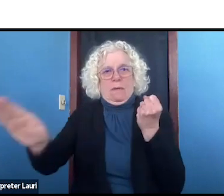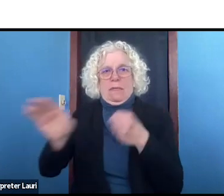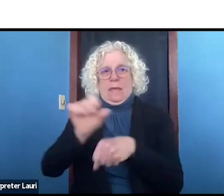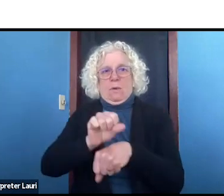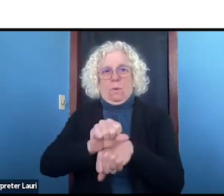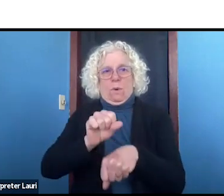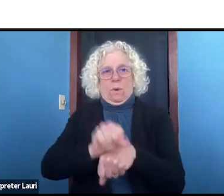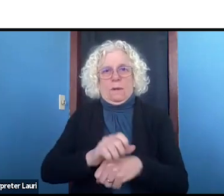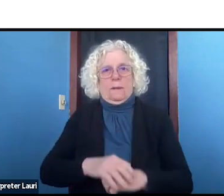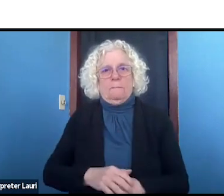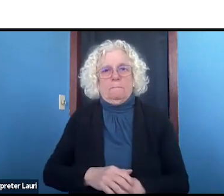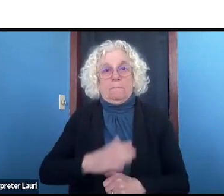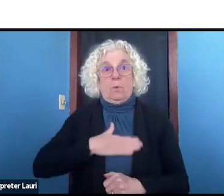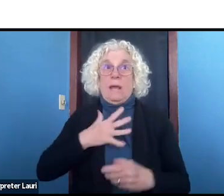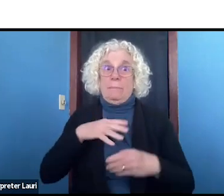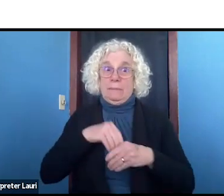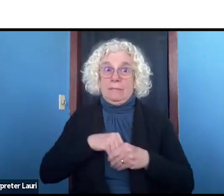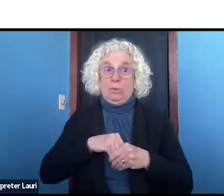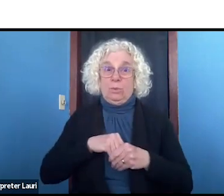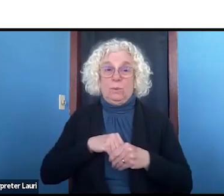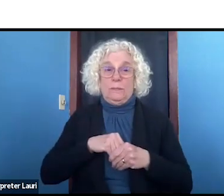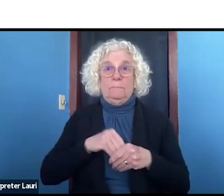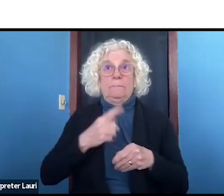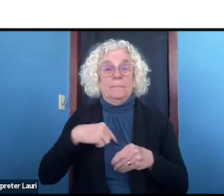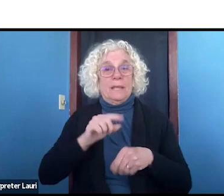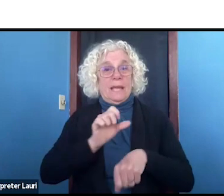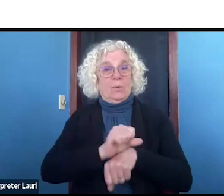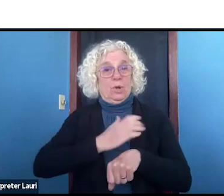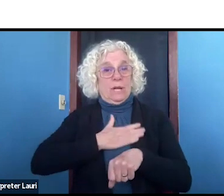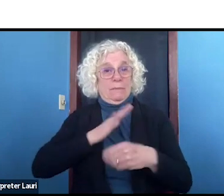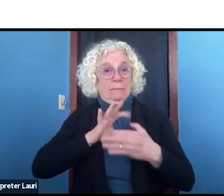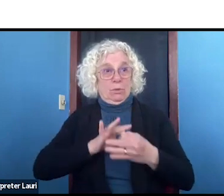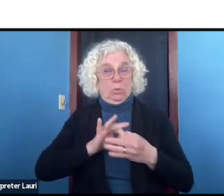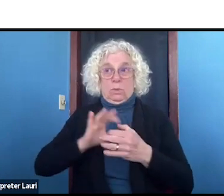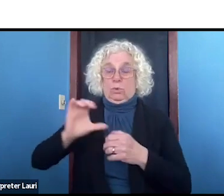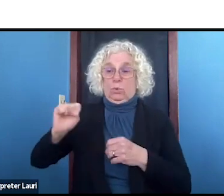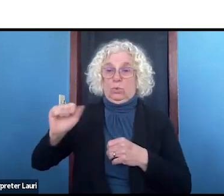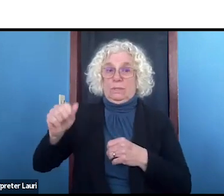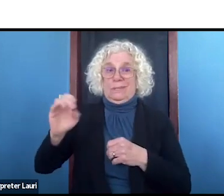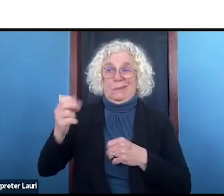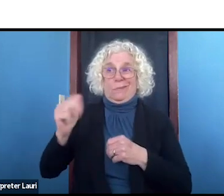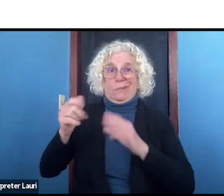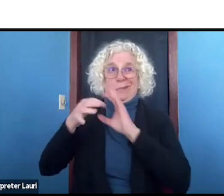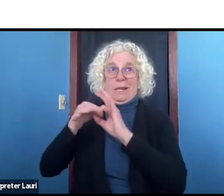We're so pleased to be a room, and we're also pleased to be connecting with them, knowing that it is it is complex work